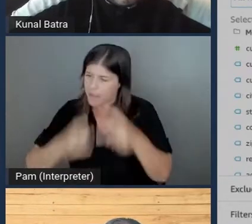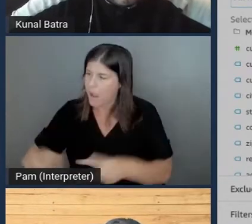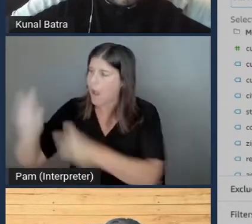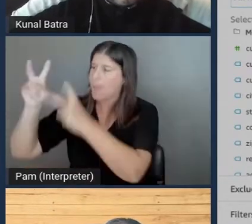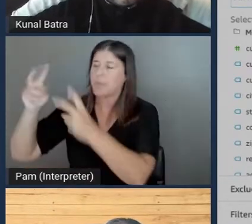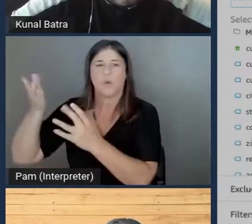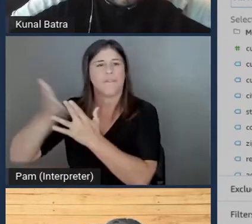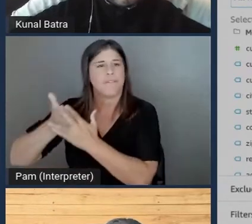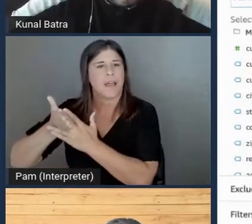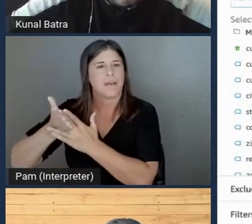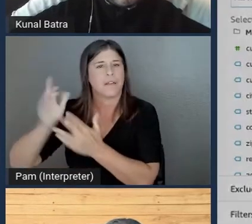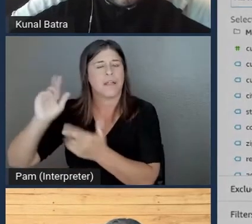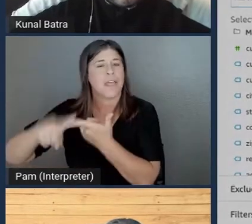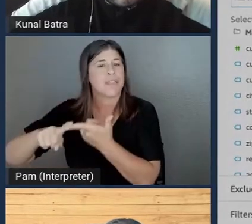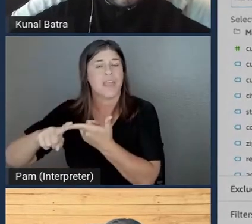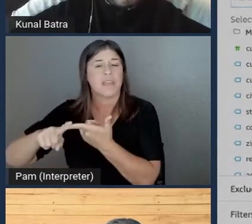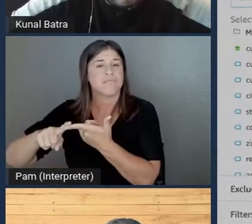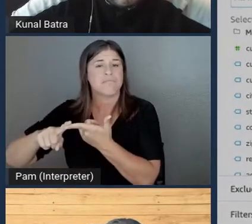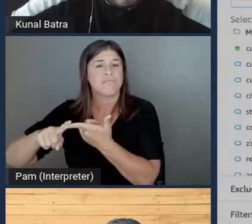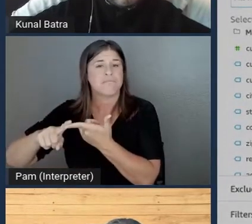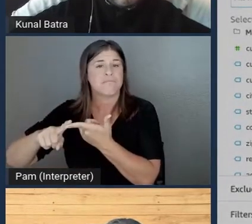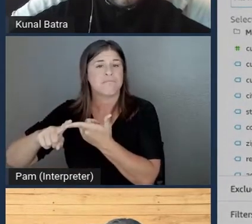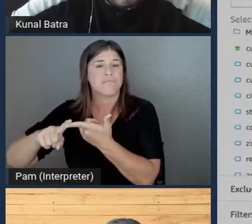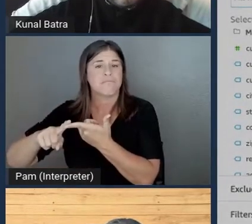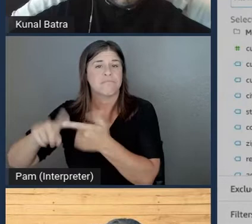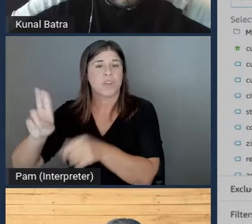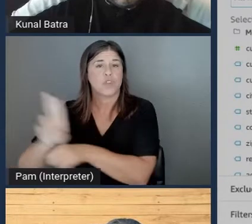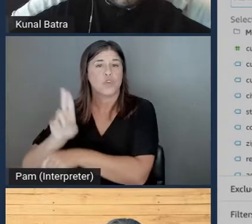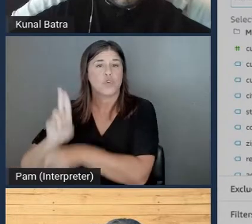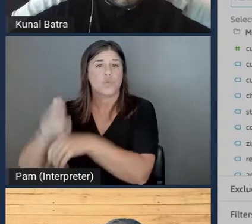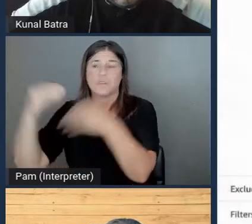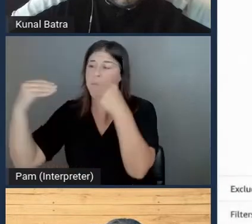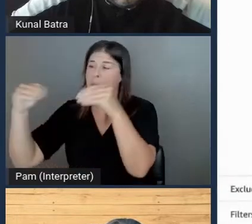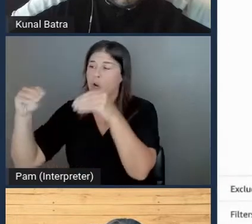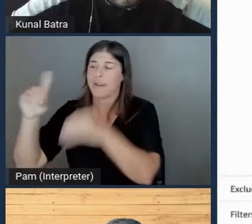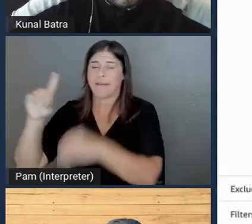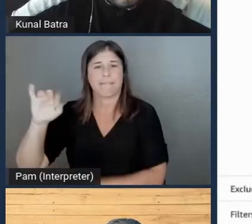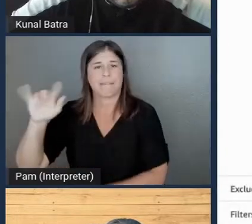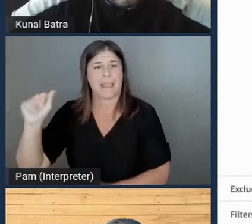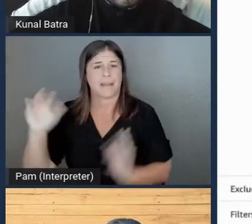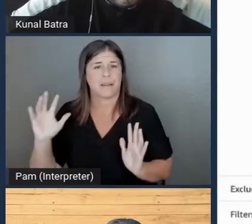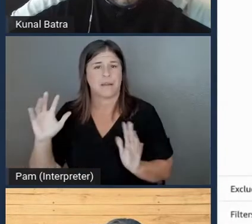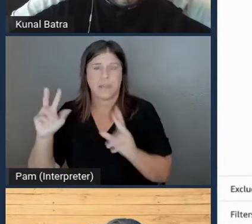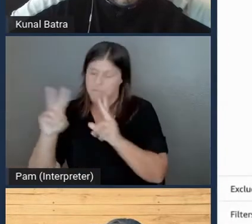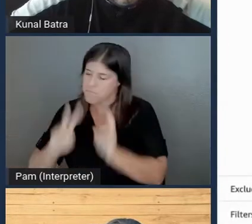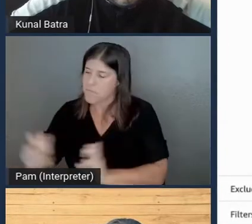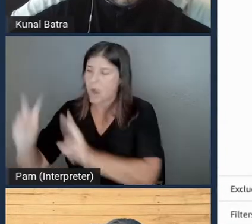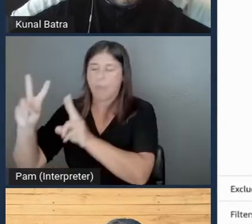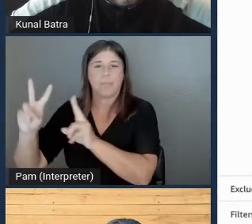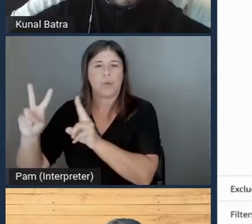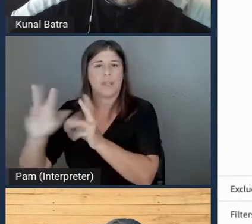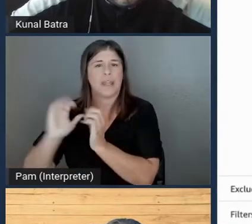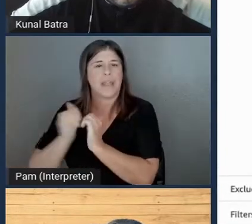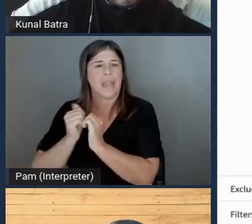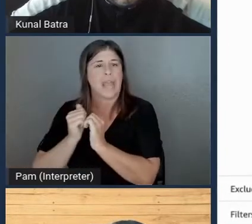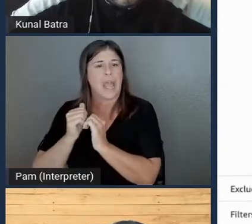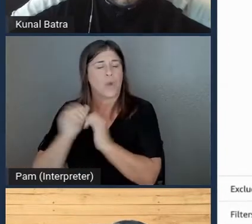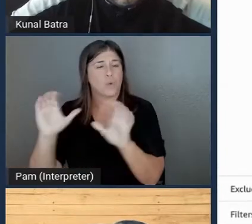And then, use marketing data and you upload it. And how you would do is that you would